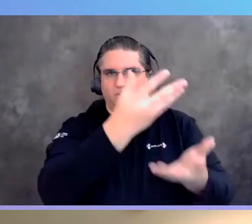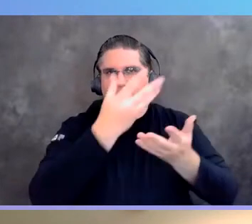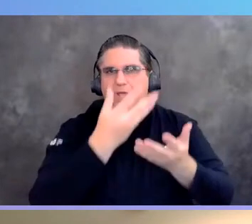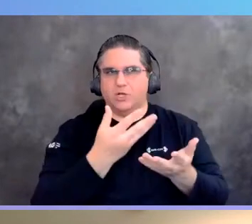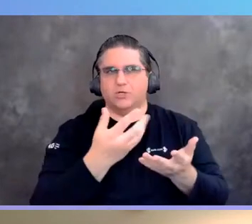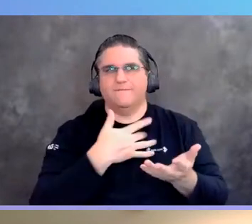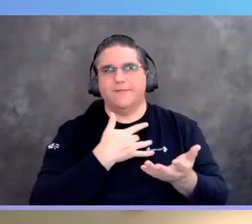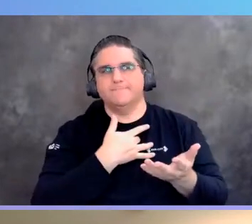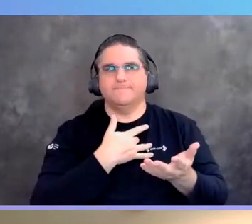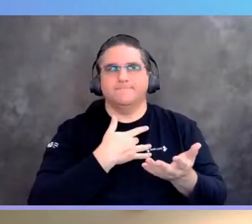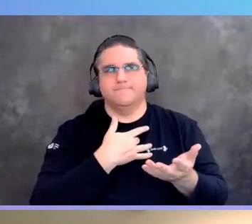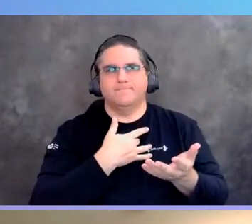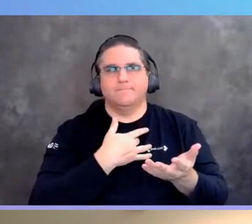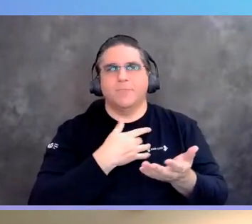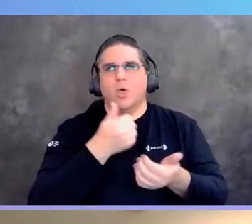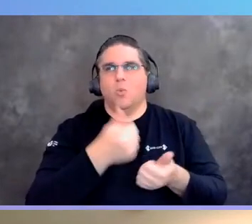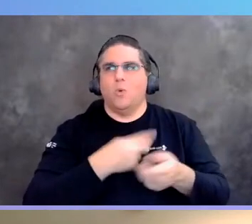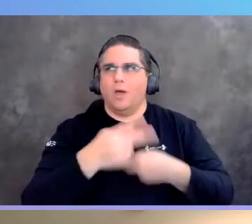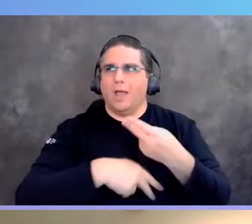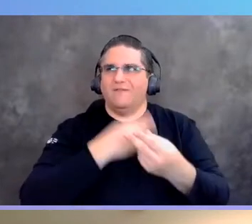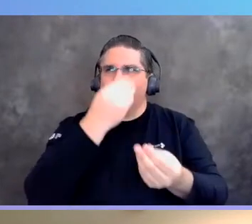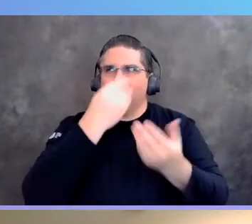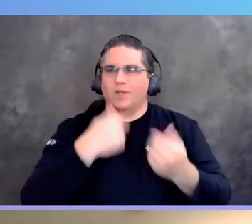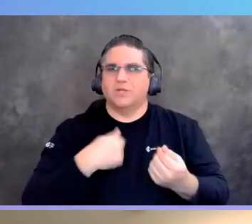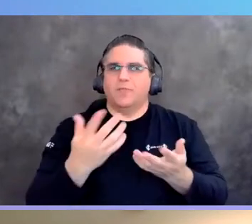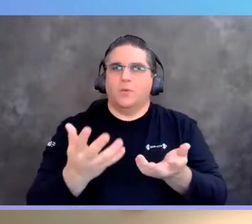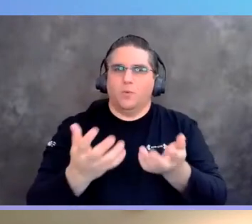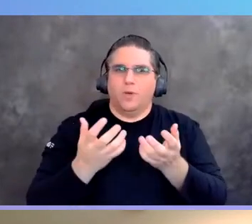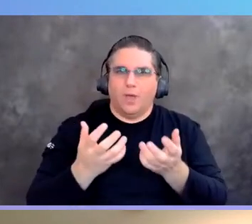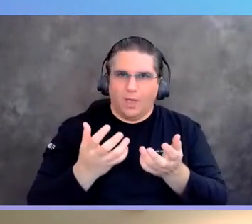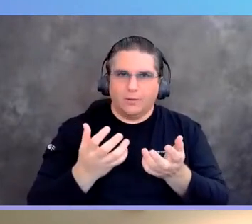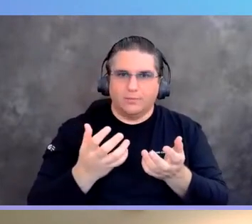desired in terms of them wanting to know certain things about an